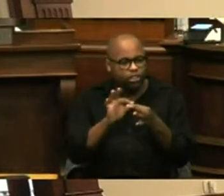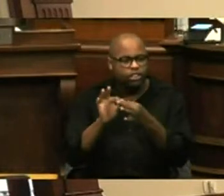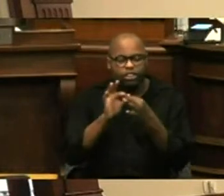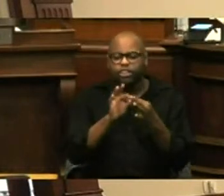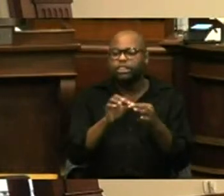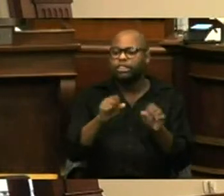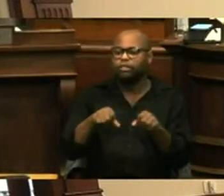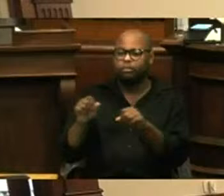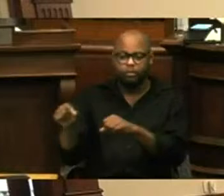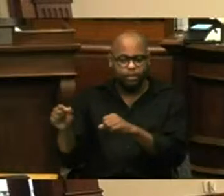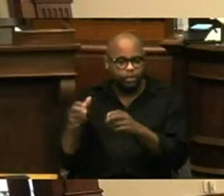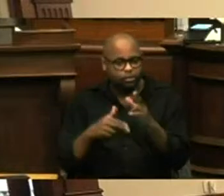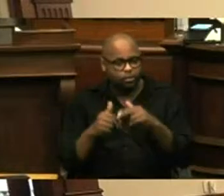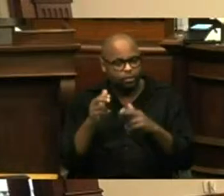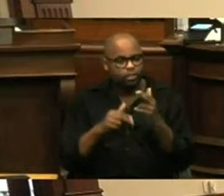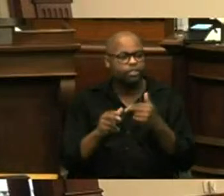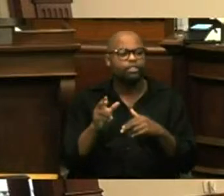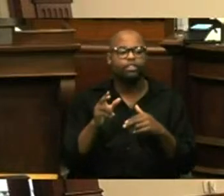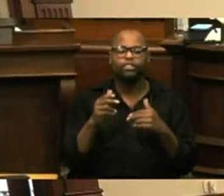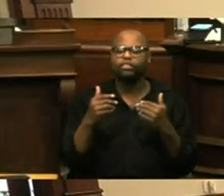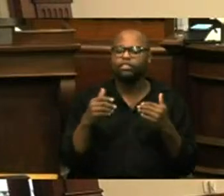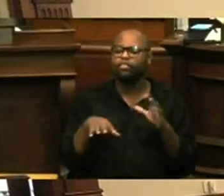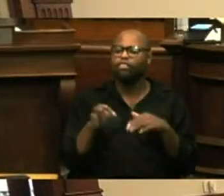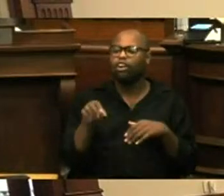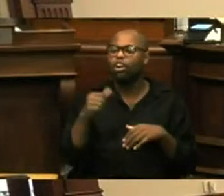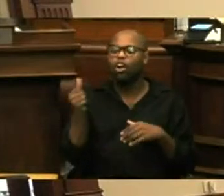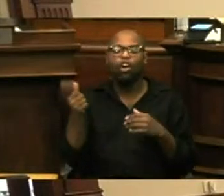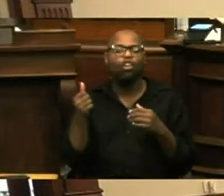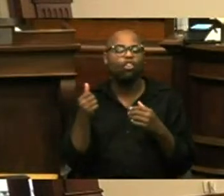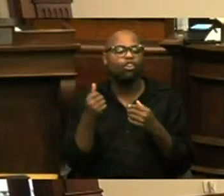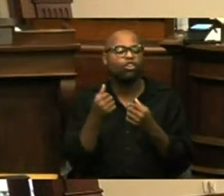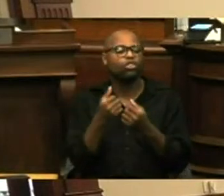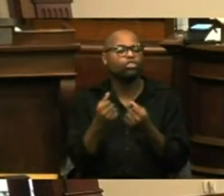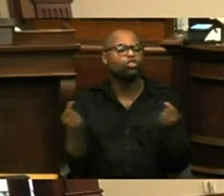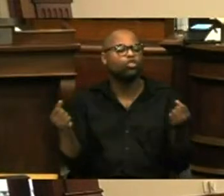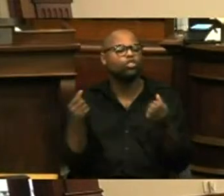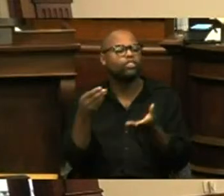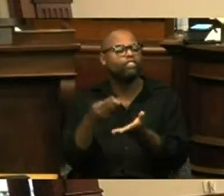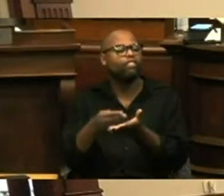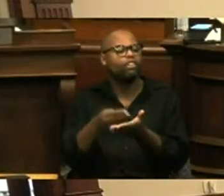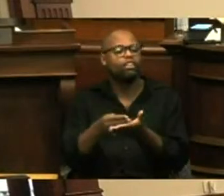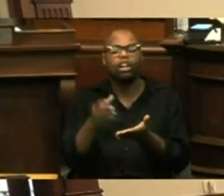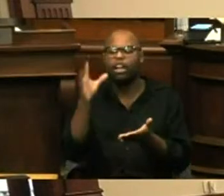through Arpa dollars, but transitioning and trying to help build relationships and capacity